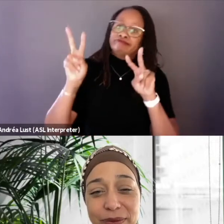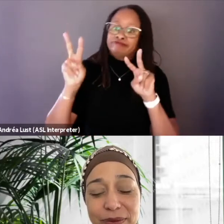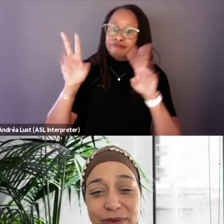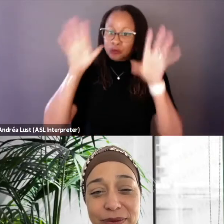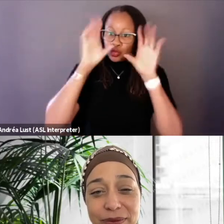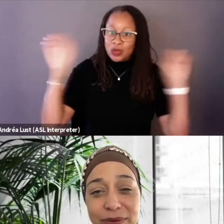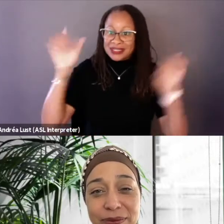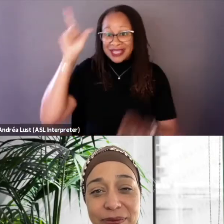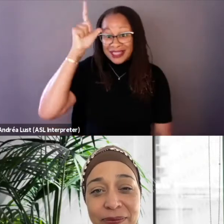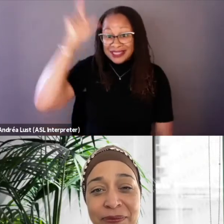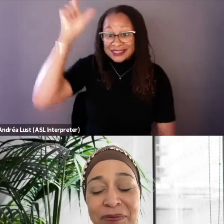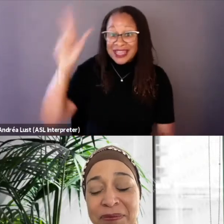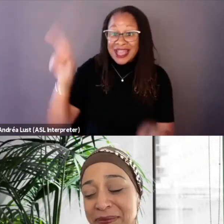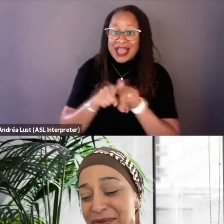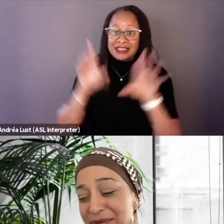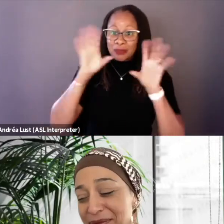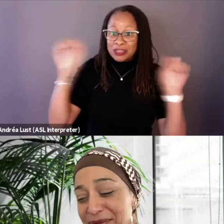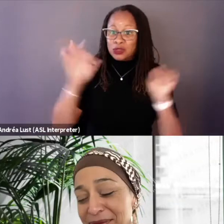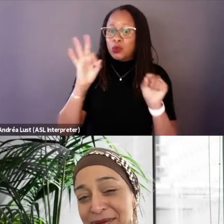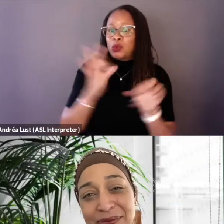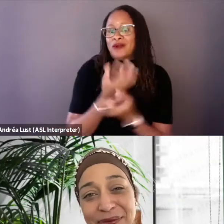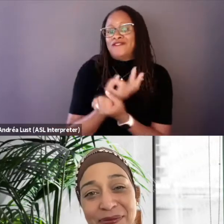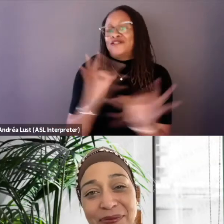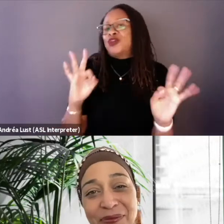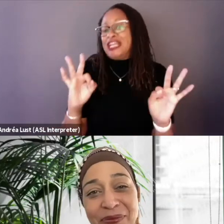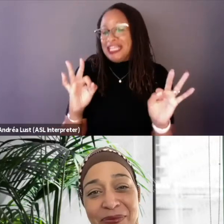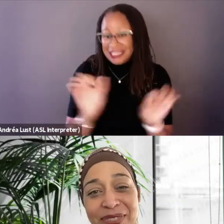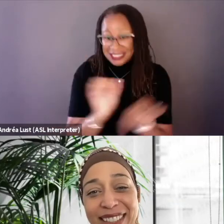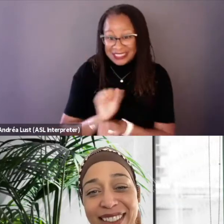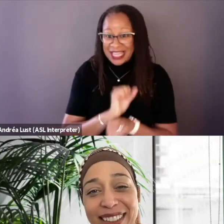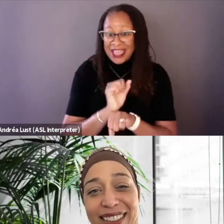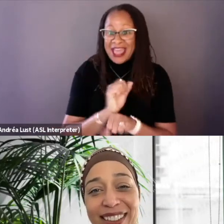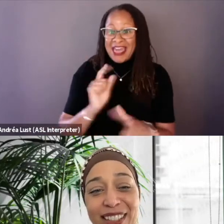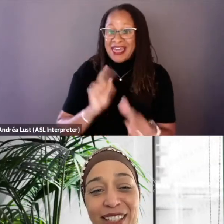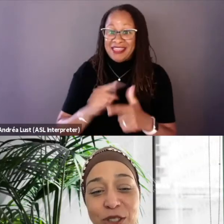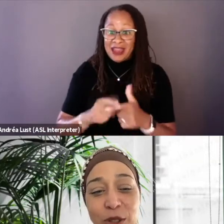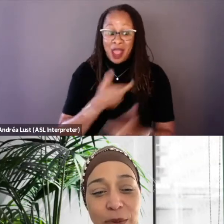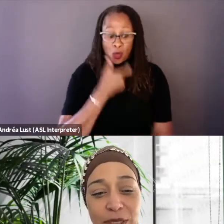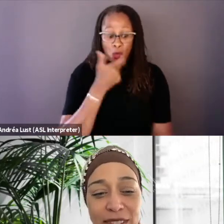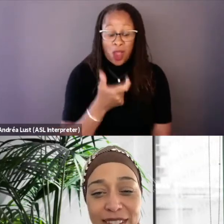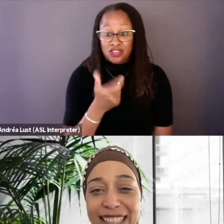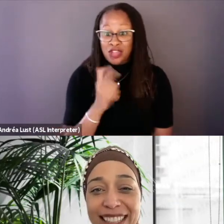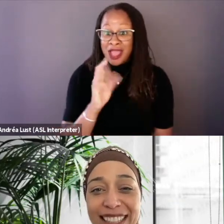as the president who freed the slaves. And then I get to Amend and I find out